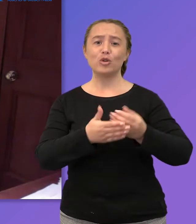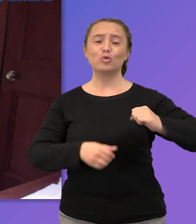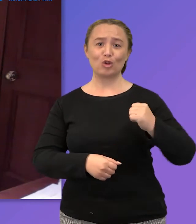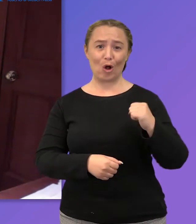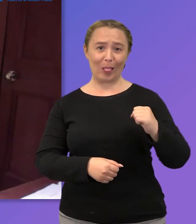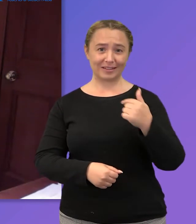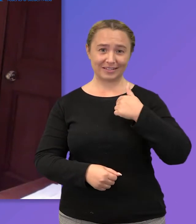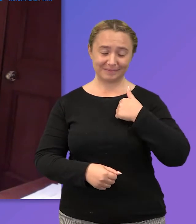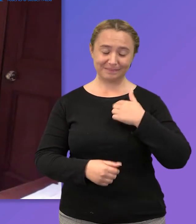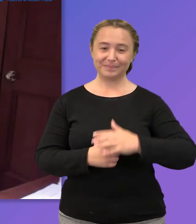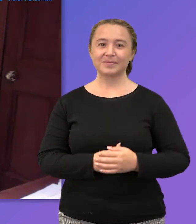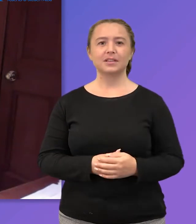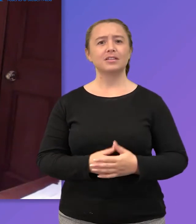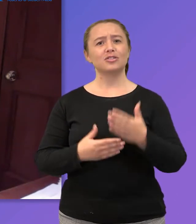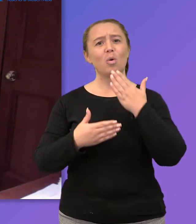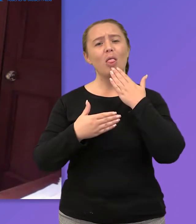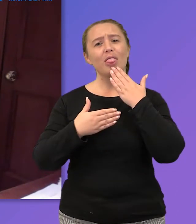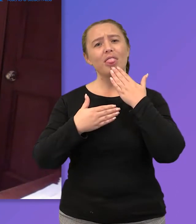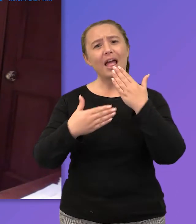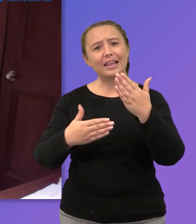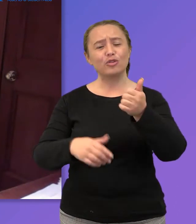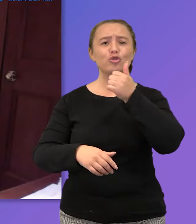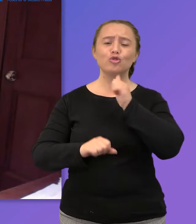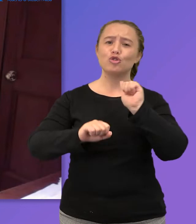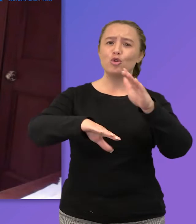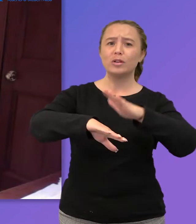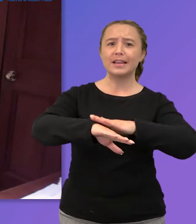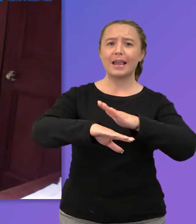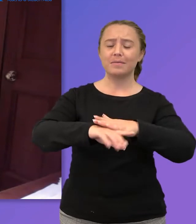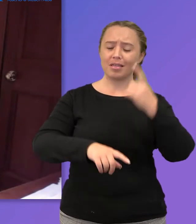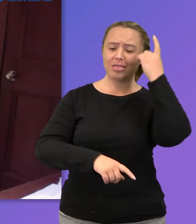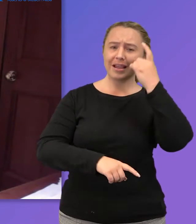First of all, thank you for taking the time to consider applying to be a board member